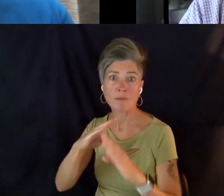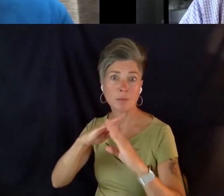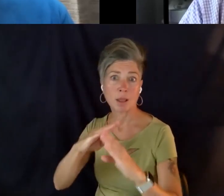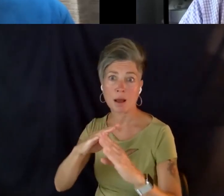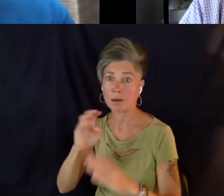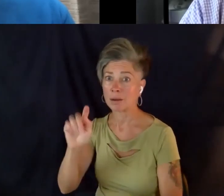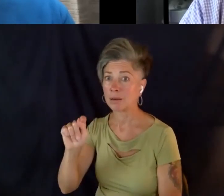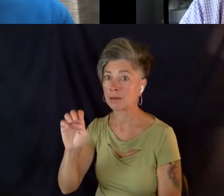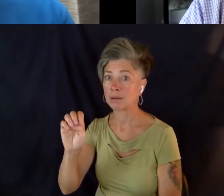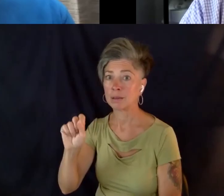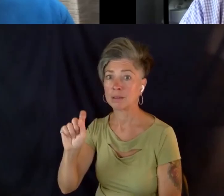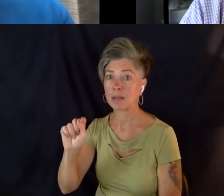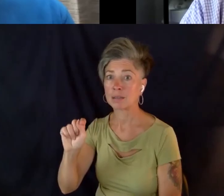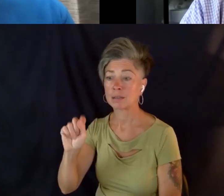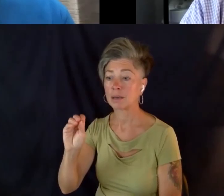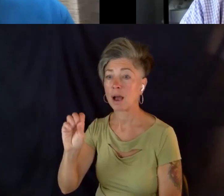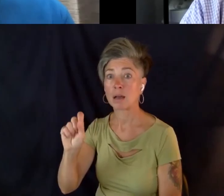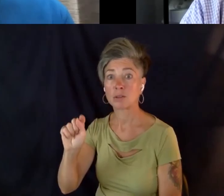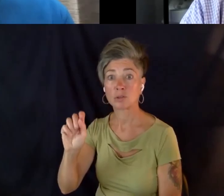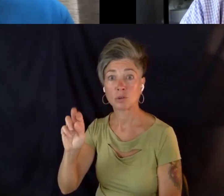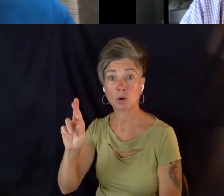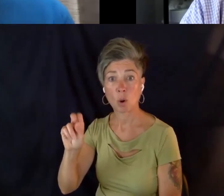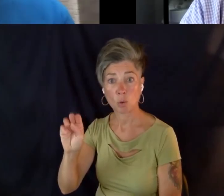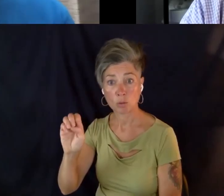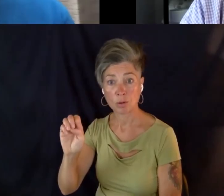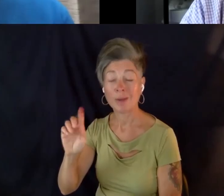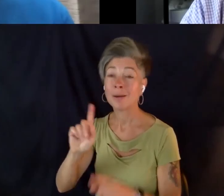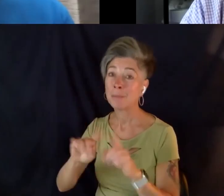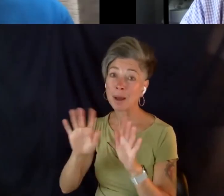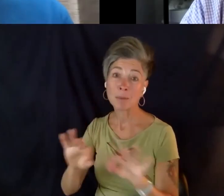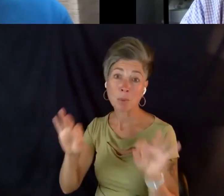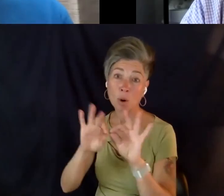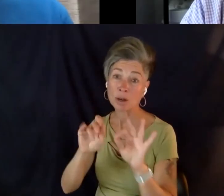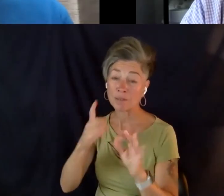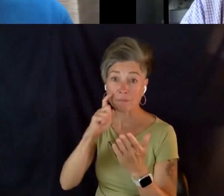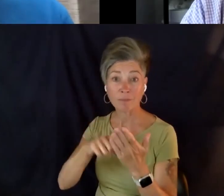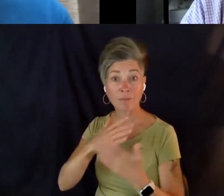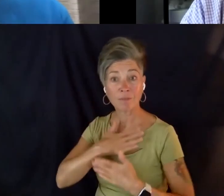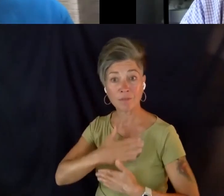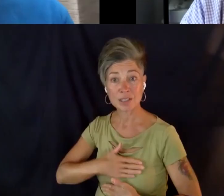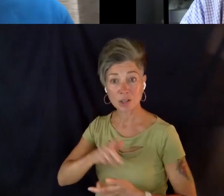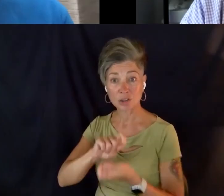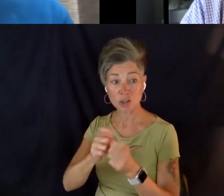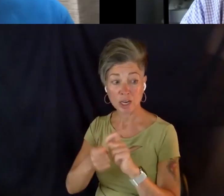But I think it's important if you're seeing physical changes that are not congruent